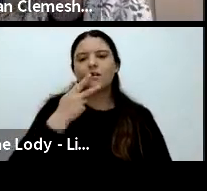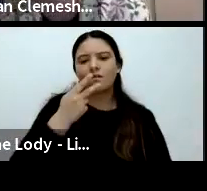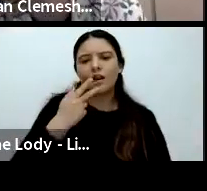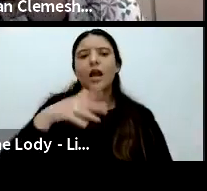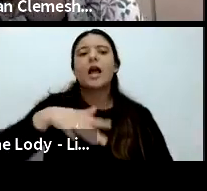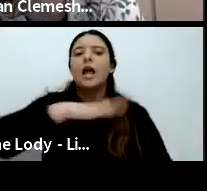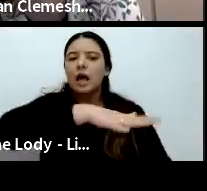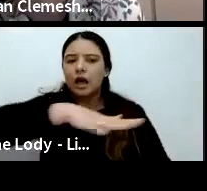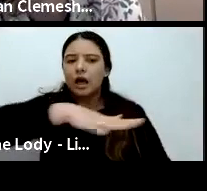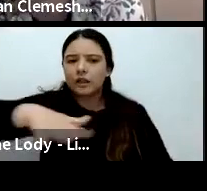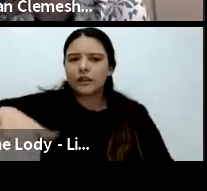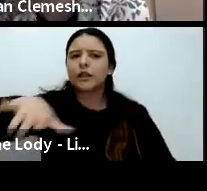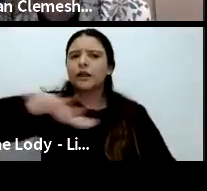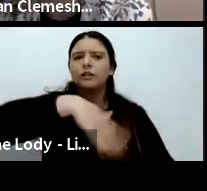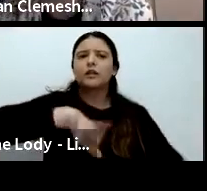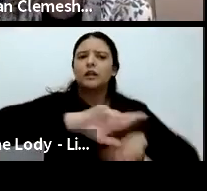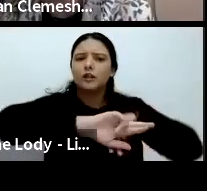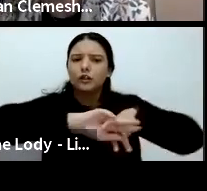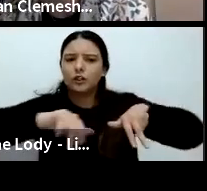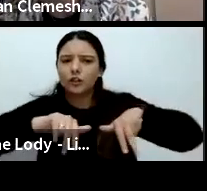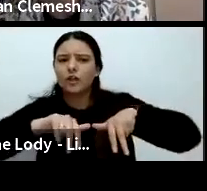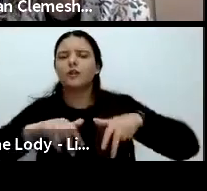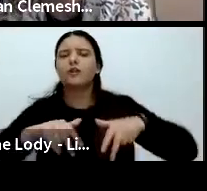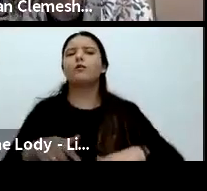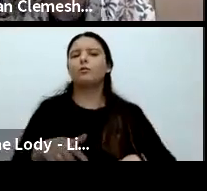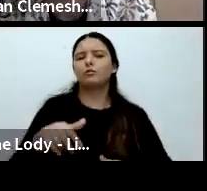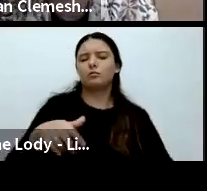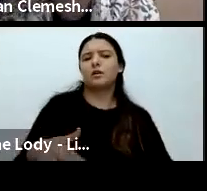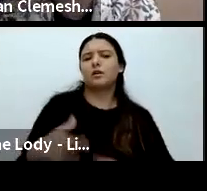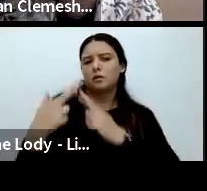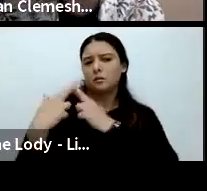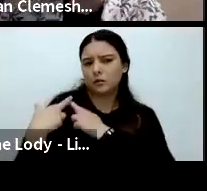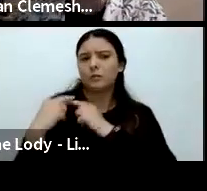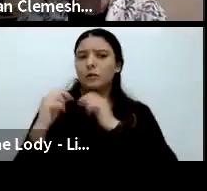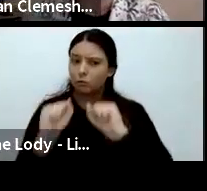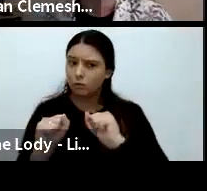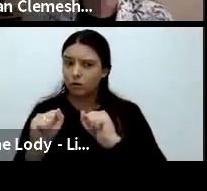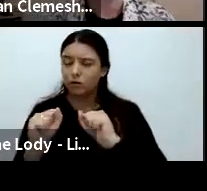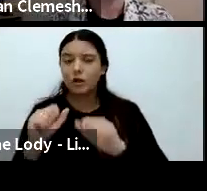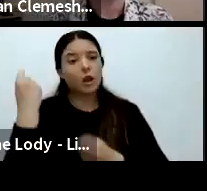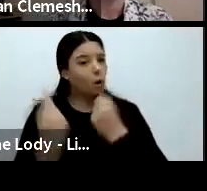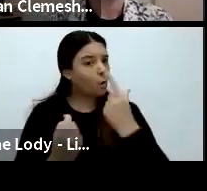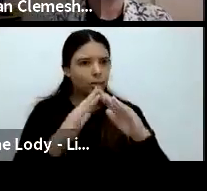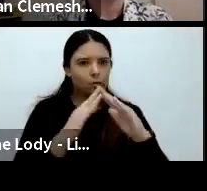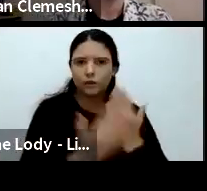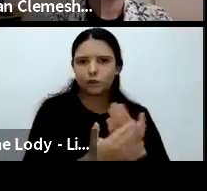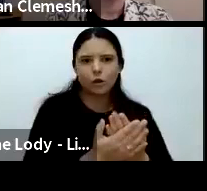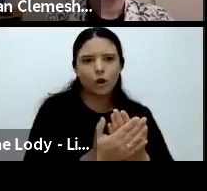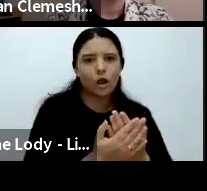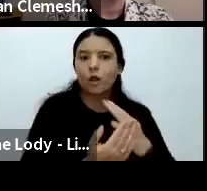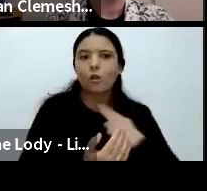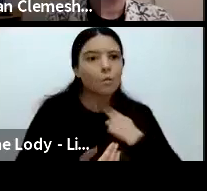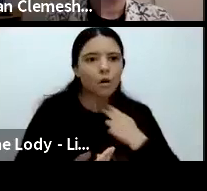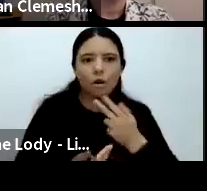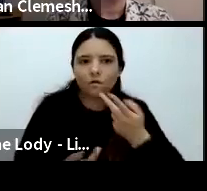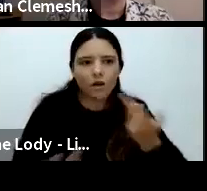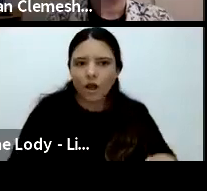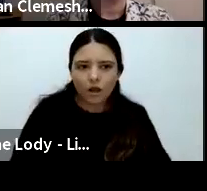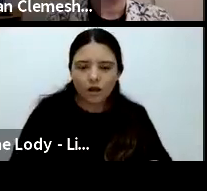roles. What do you talk about them and some What do you talk about them and some of the schools in Georgia, you won't have a job the next day. , you know